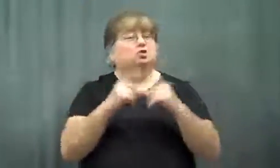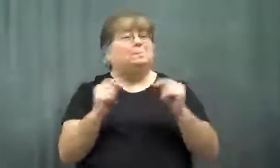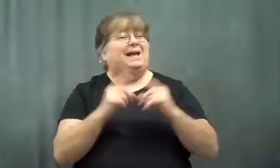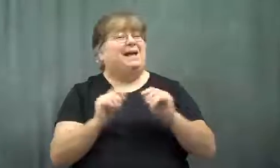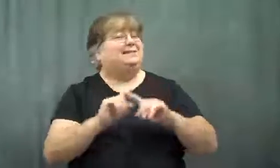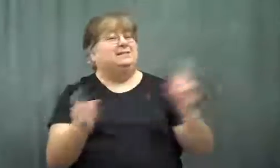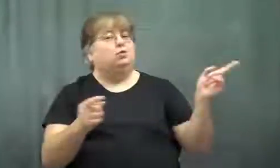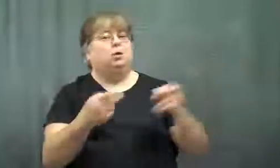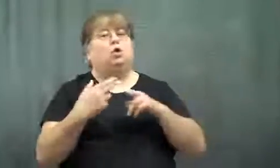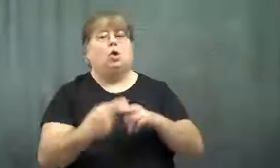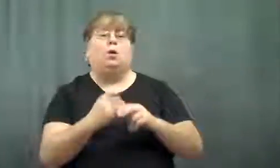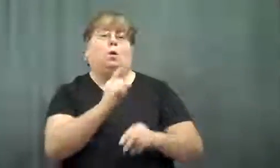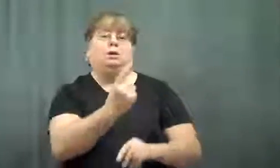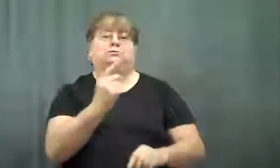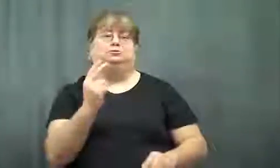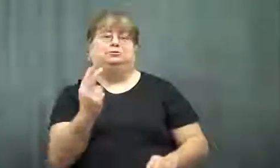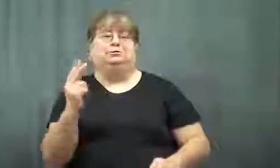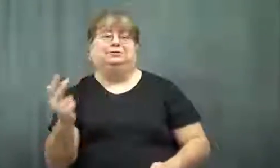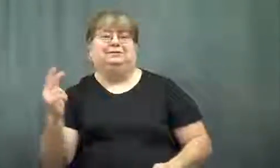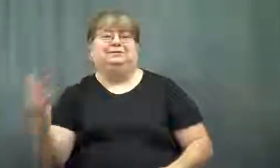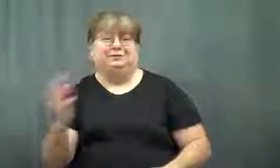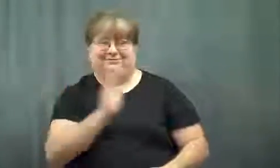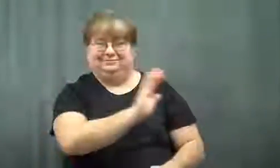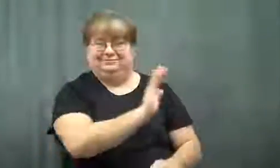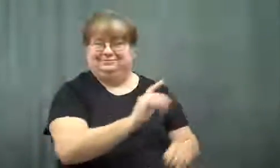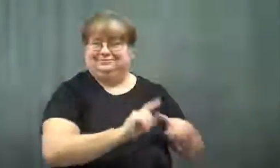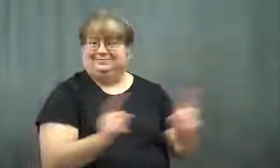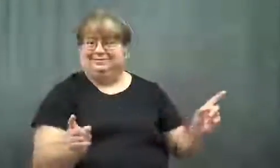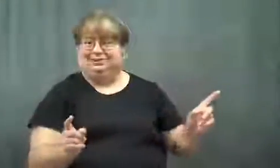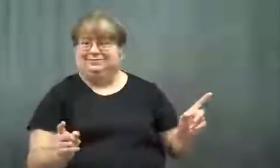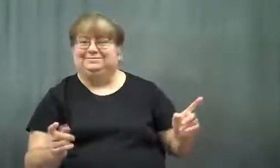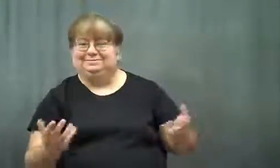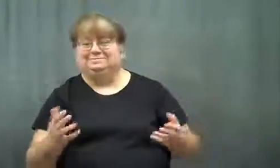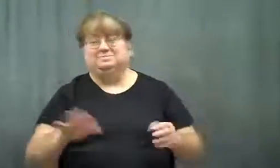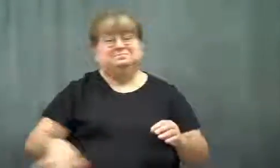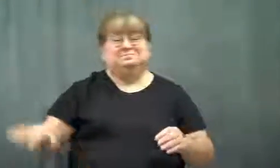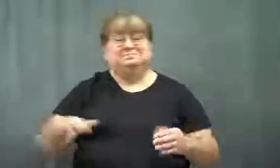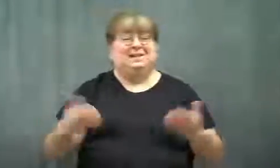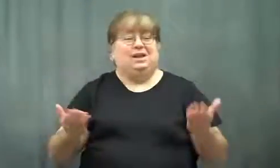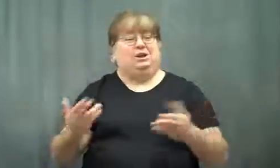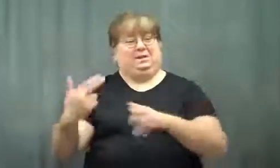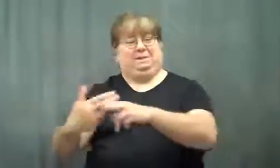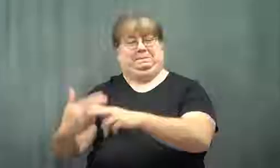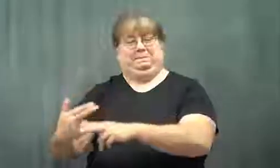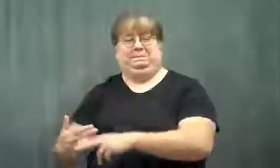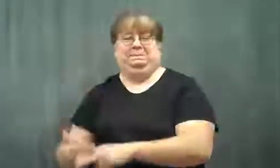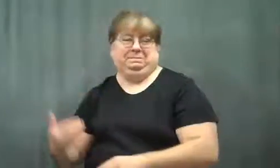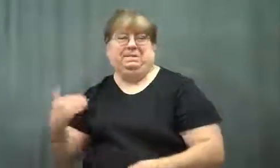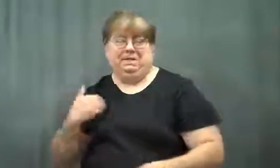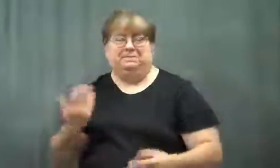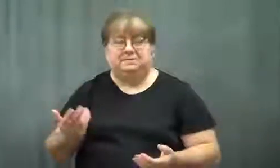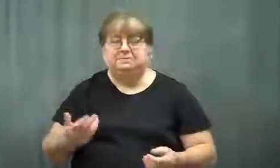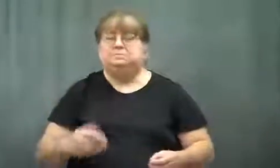In Japan, they use numbers, like 1, 2, 3, 4. But here we name them.